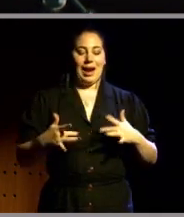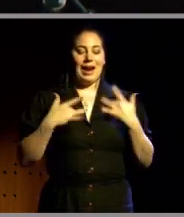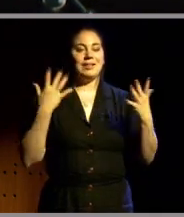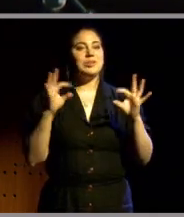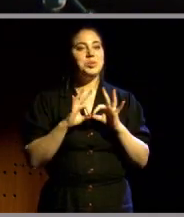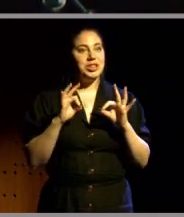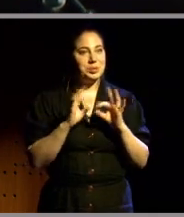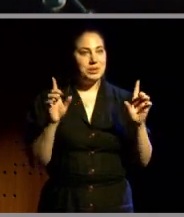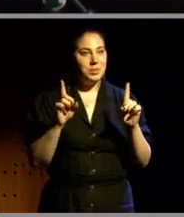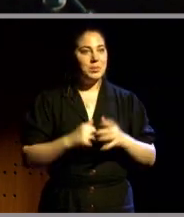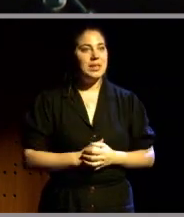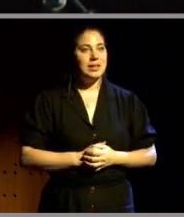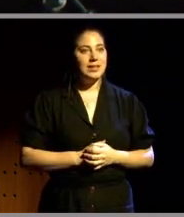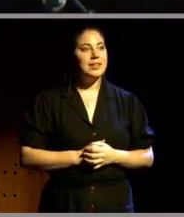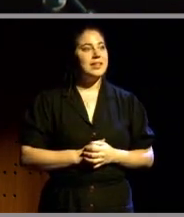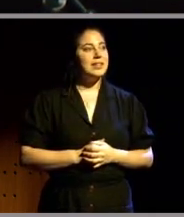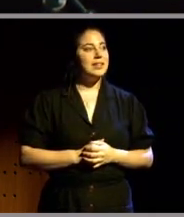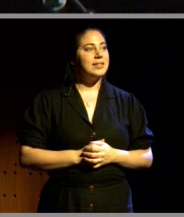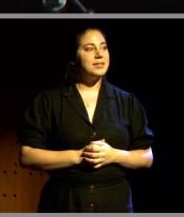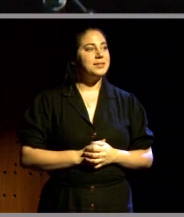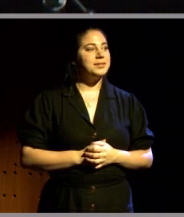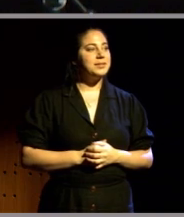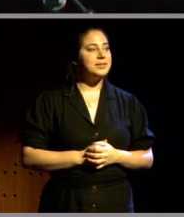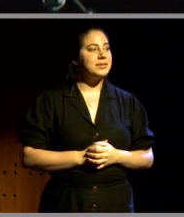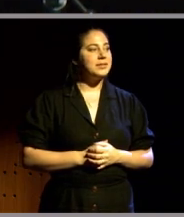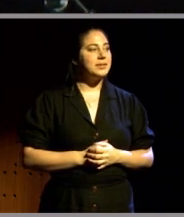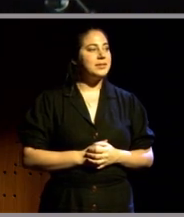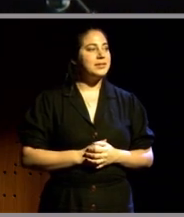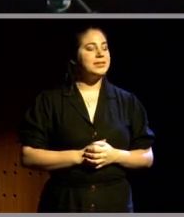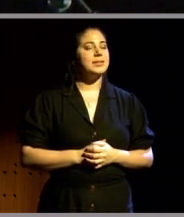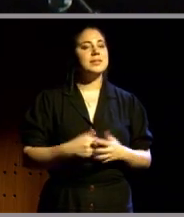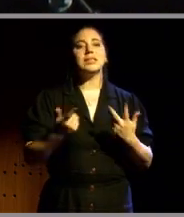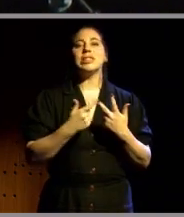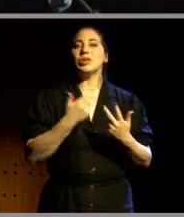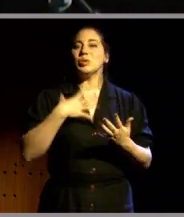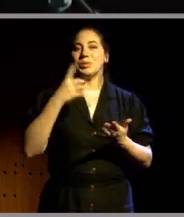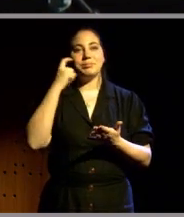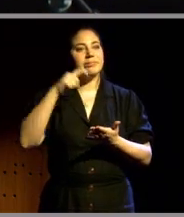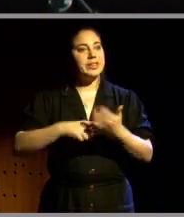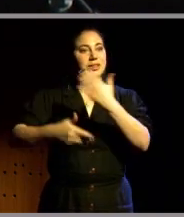Yeah. Before I do anything, I want to also acknowledge the traditional custodians.